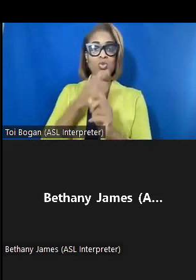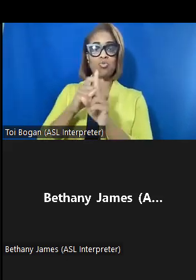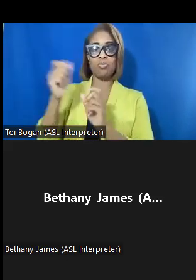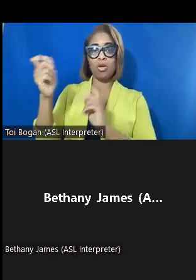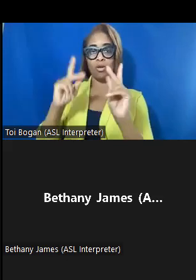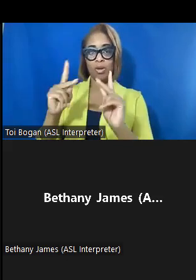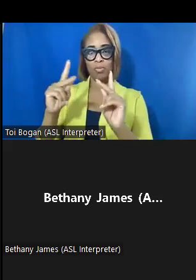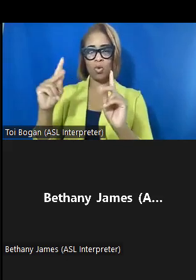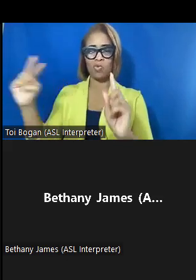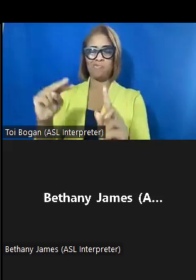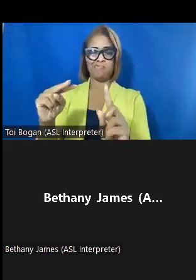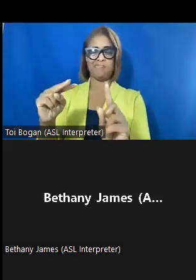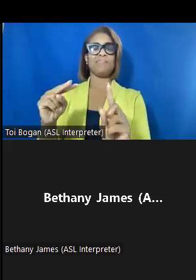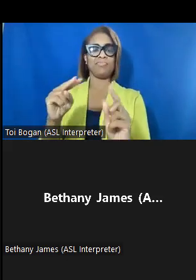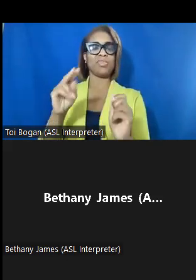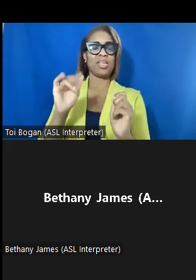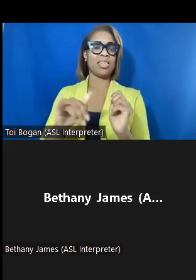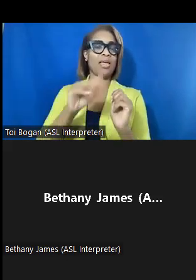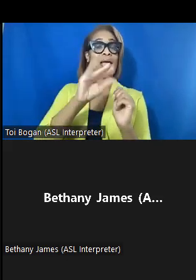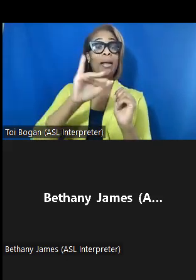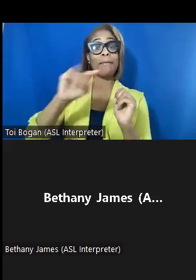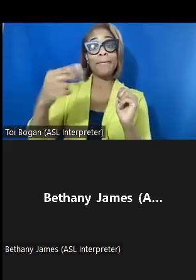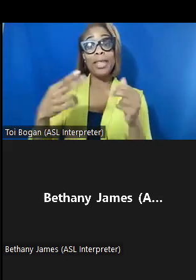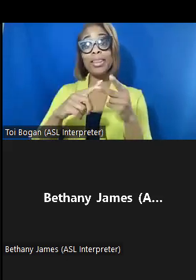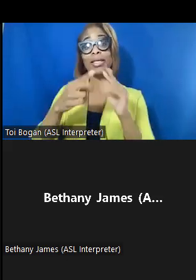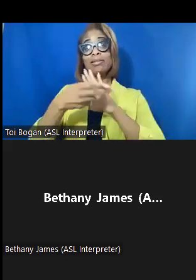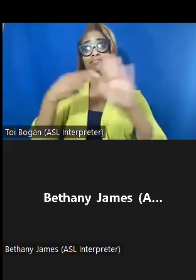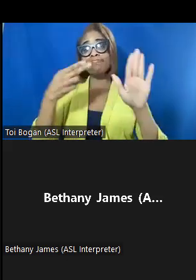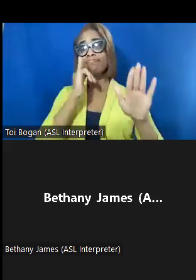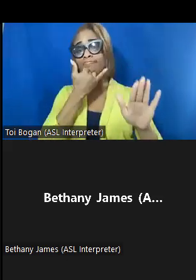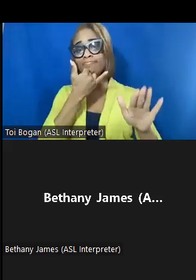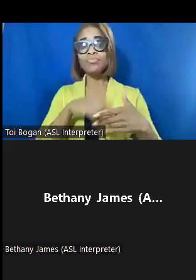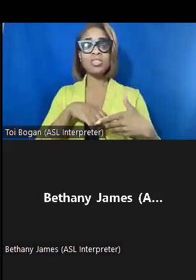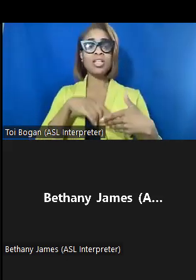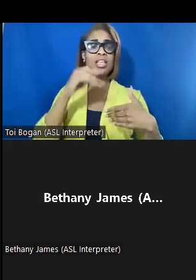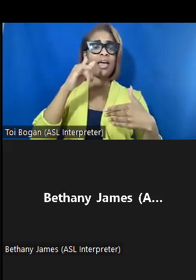That is could be a myth, stereotype, misconception about what that disability or impairment is.